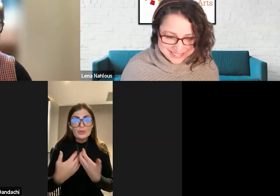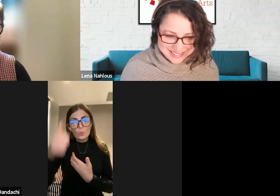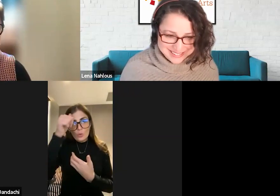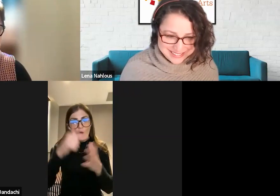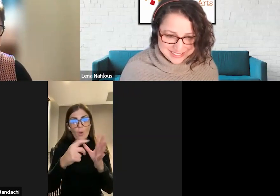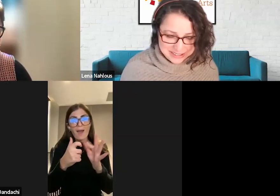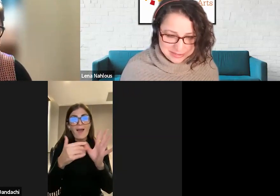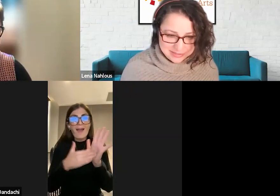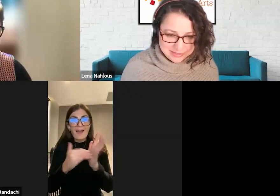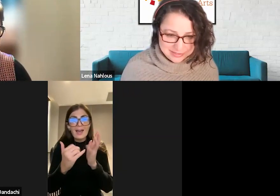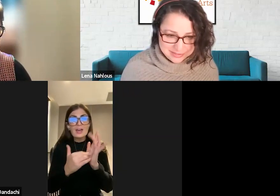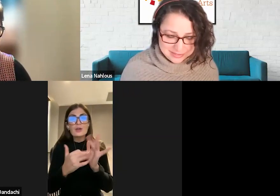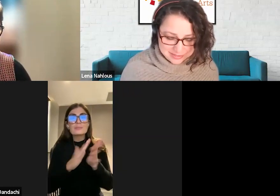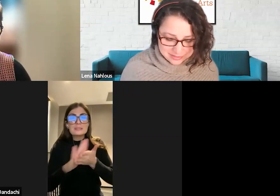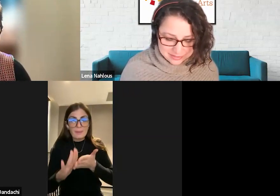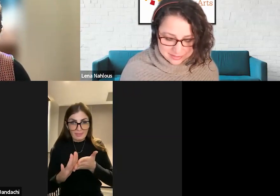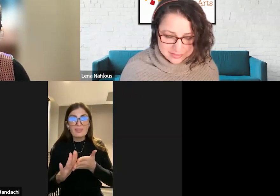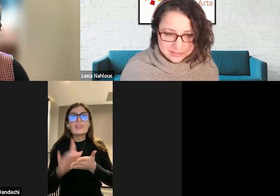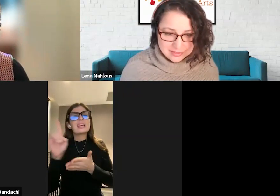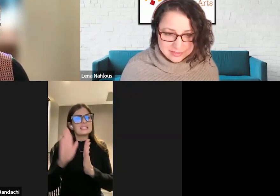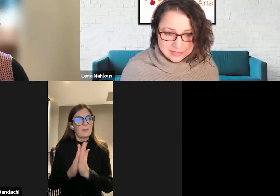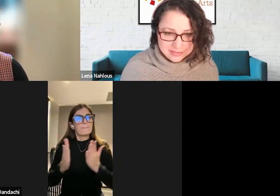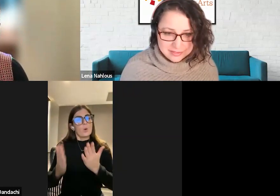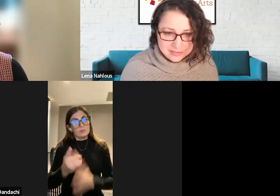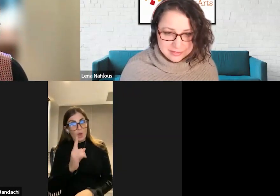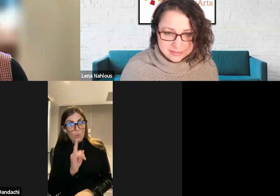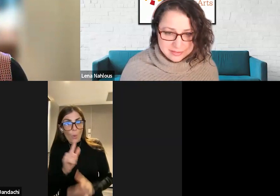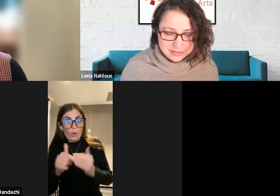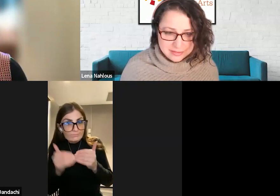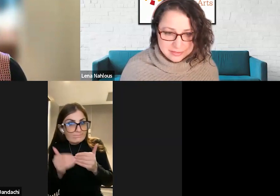And he warned of potential problems of corporate absent ownership when